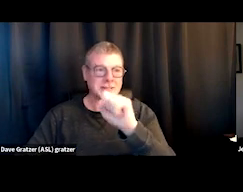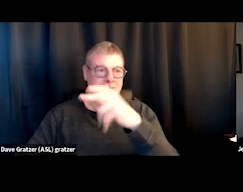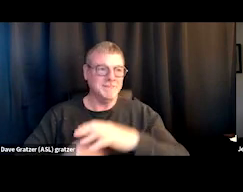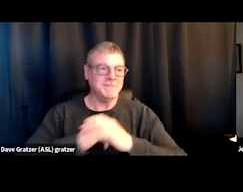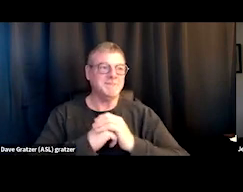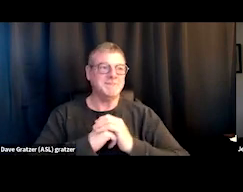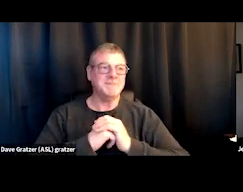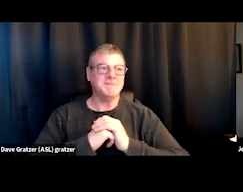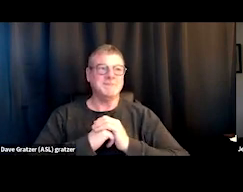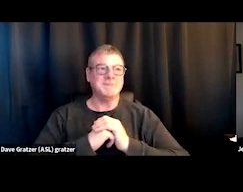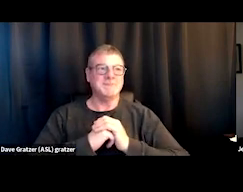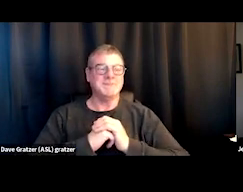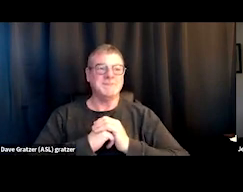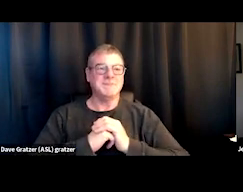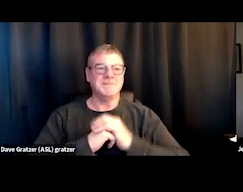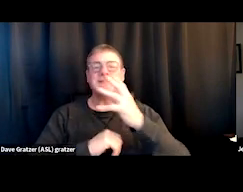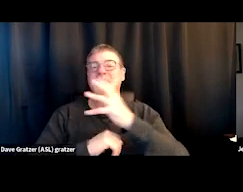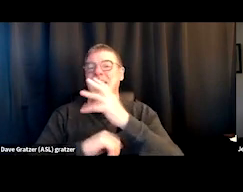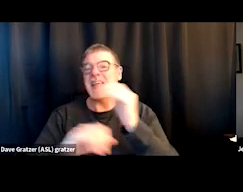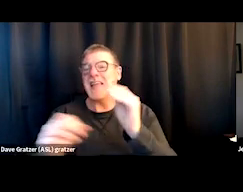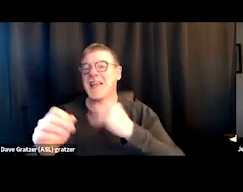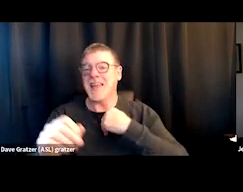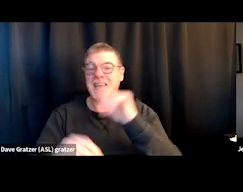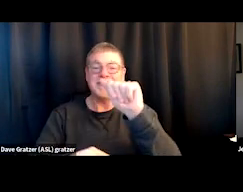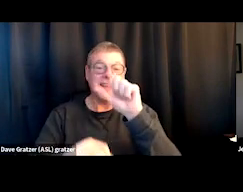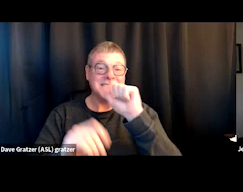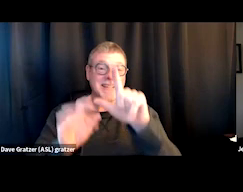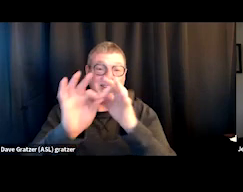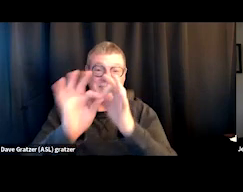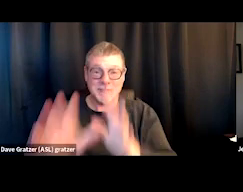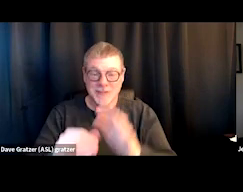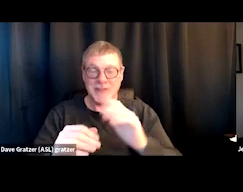Next slide. Perfect. We have American Sign Language interpreters with us today.